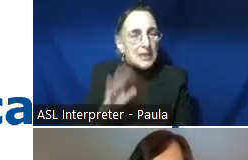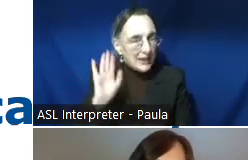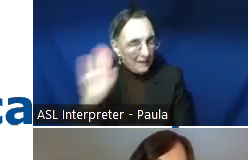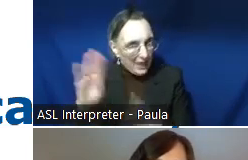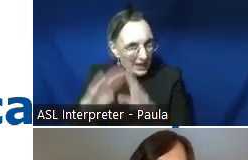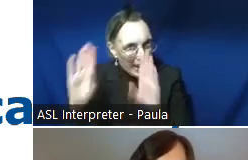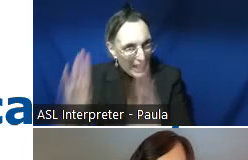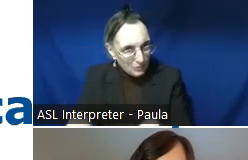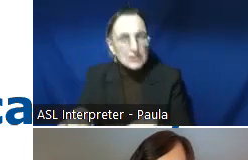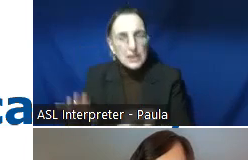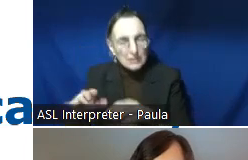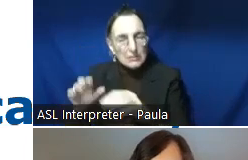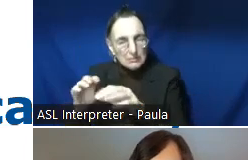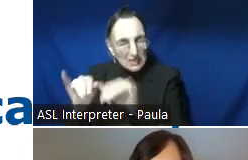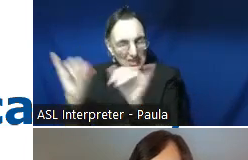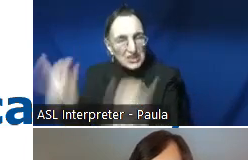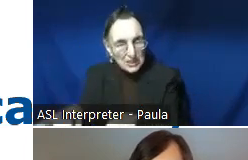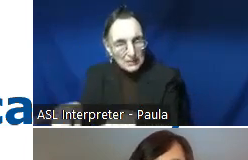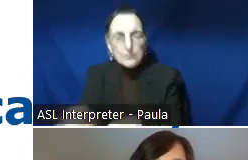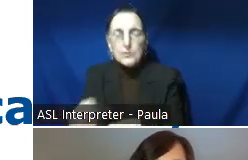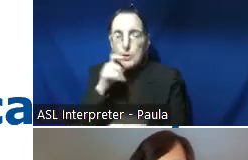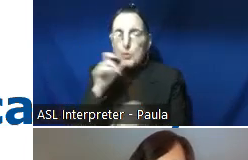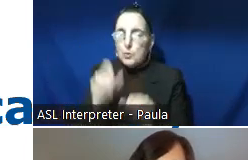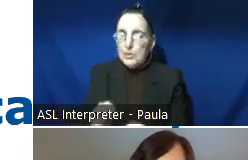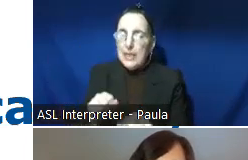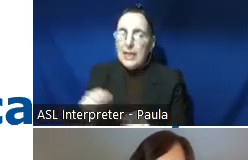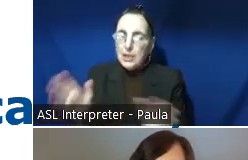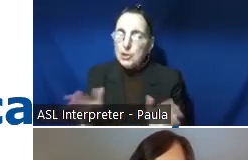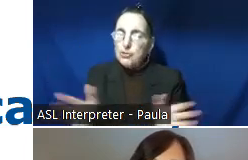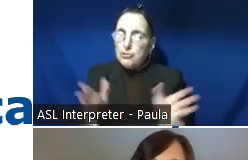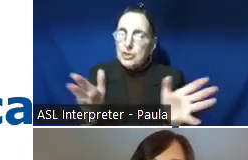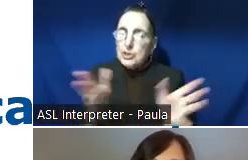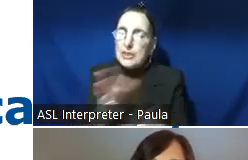and engagement around community living among their peers.